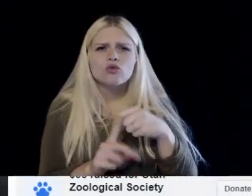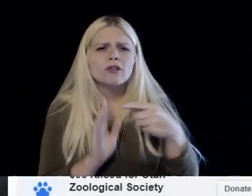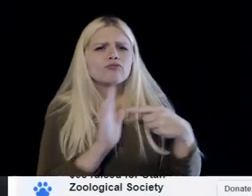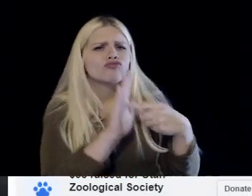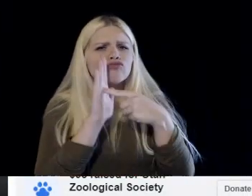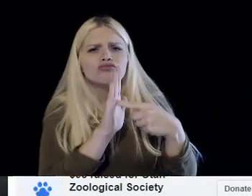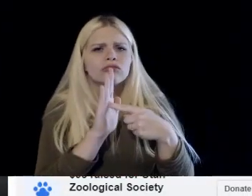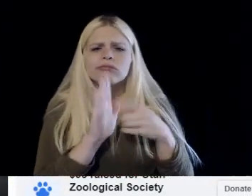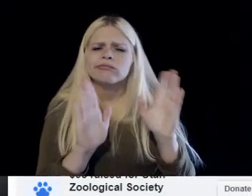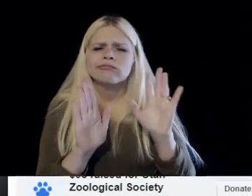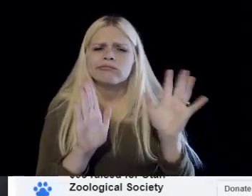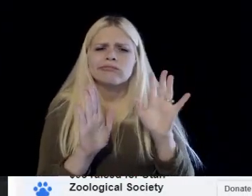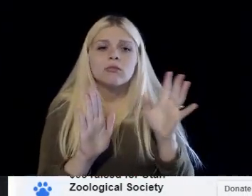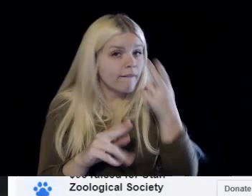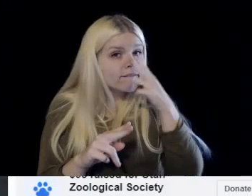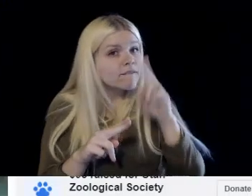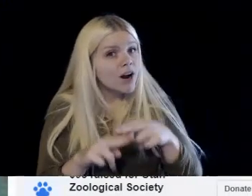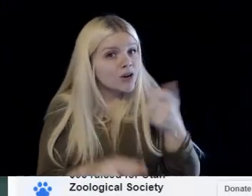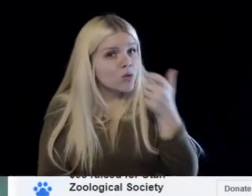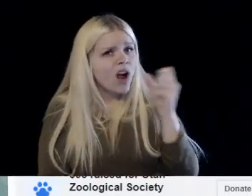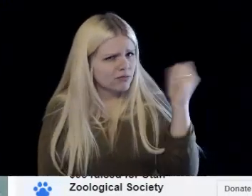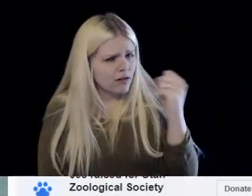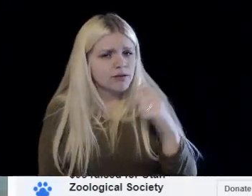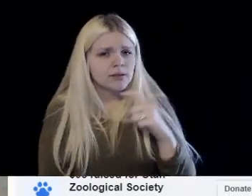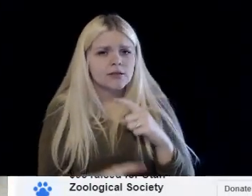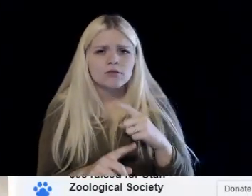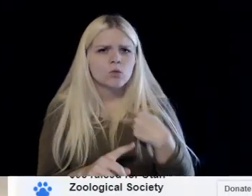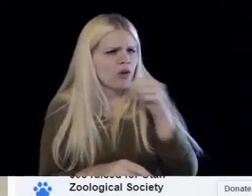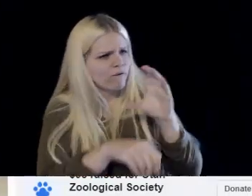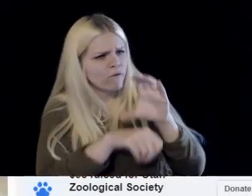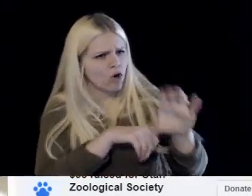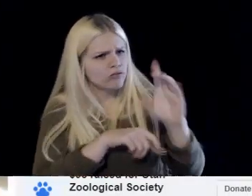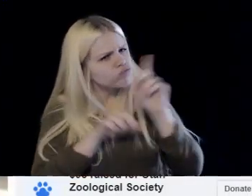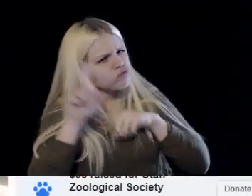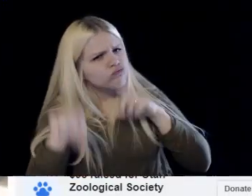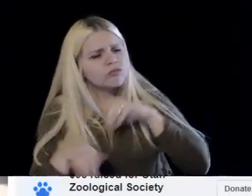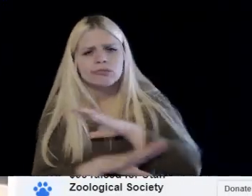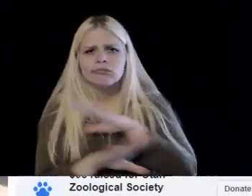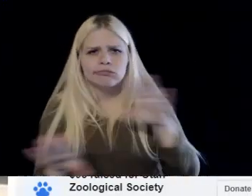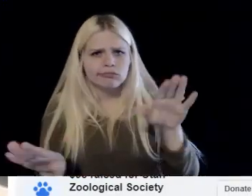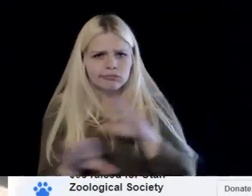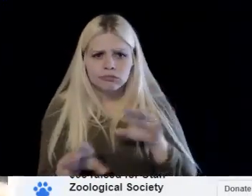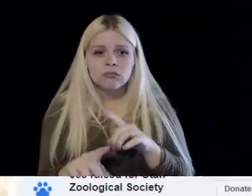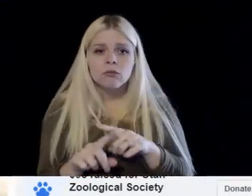though it's really fun to watch. We do- we ask them to do certain behaviors so